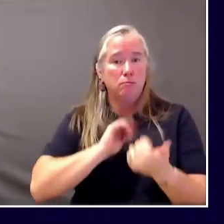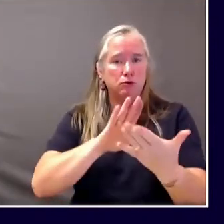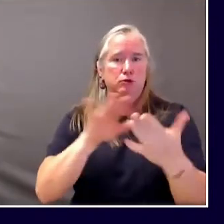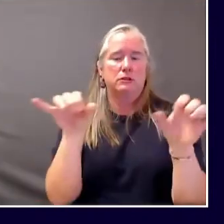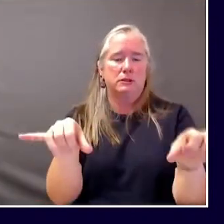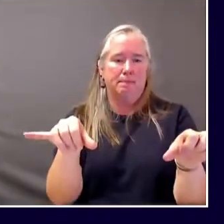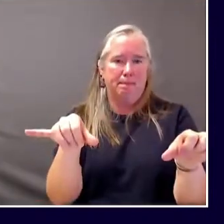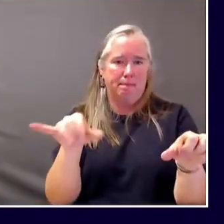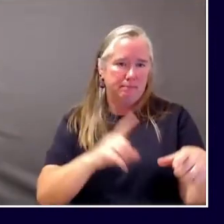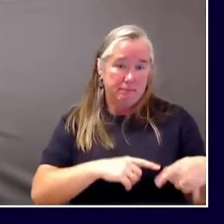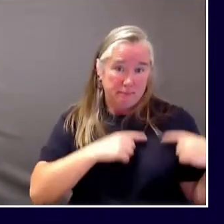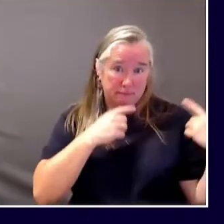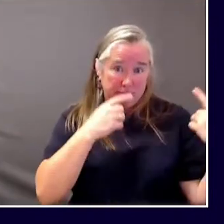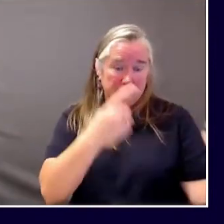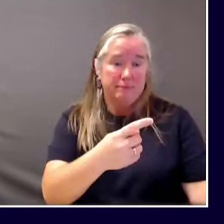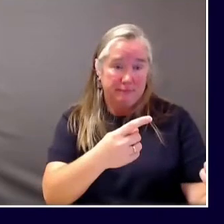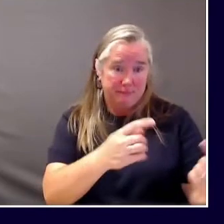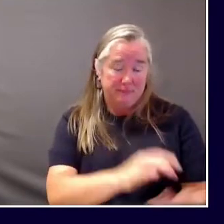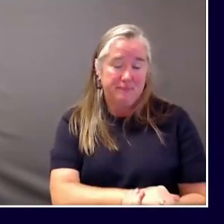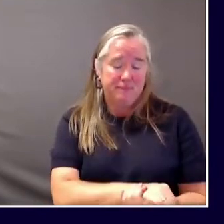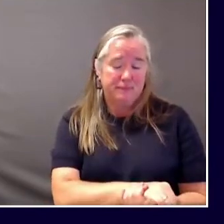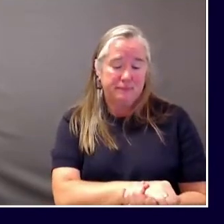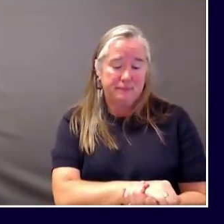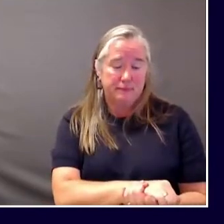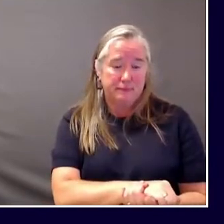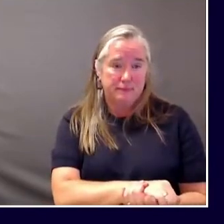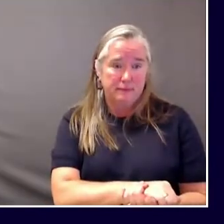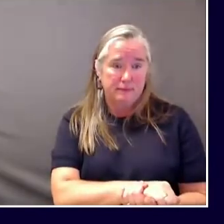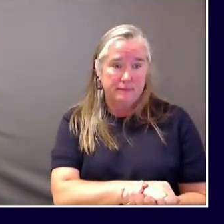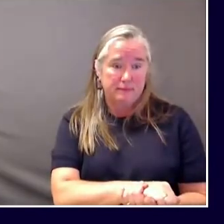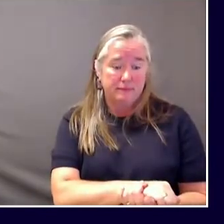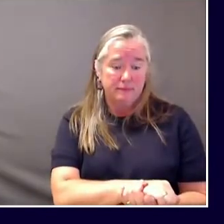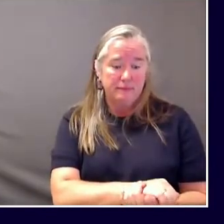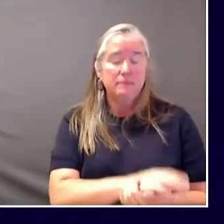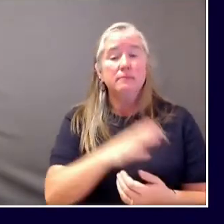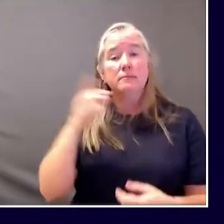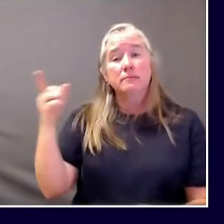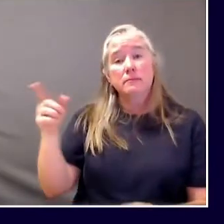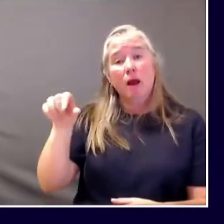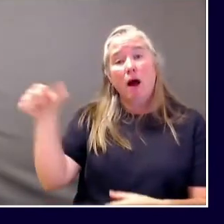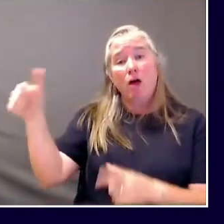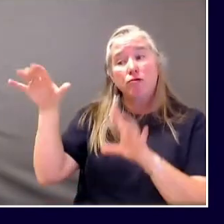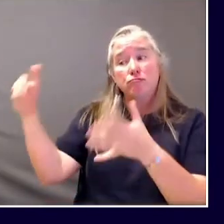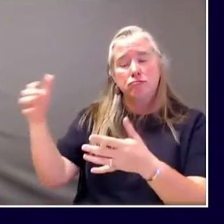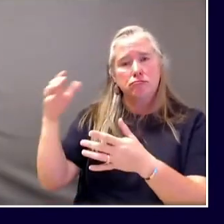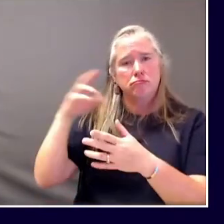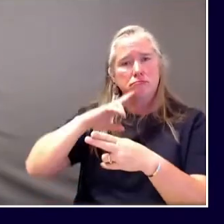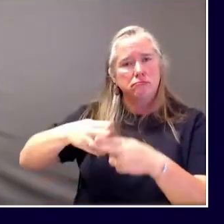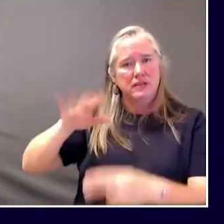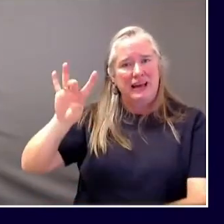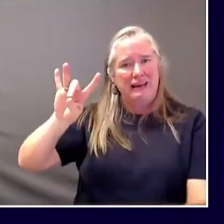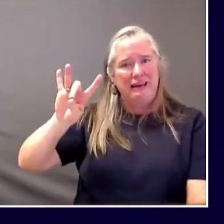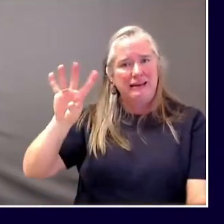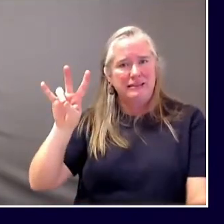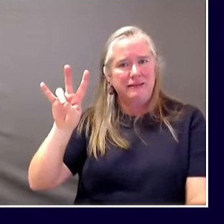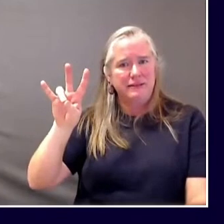same way since day one the number that some but that